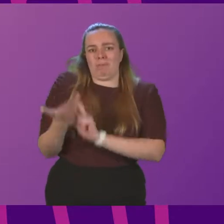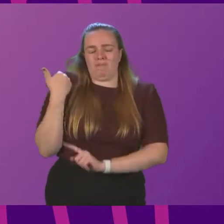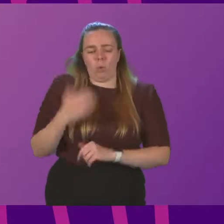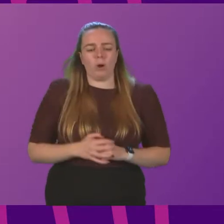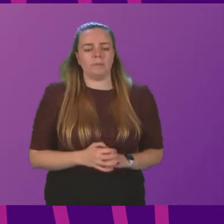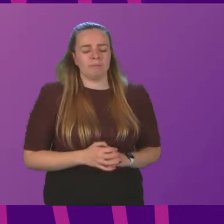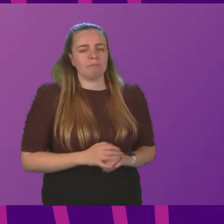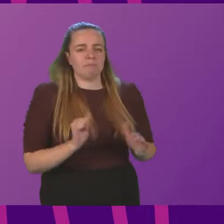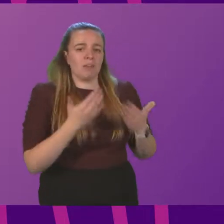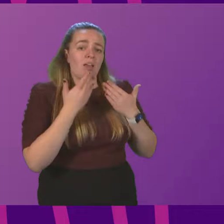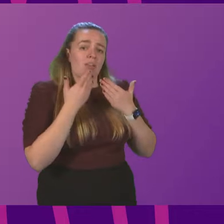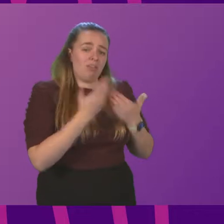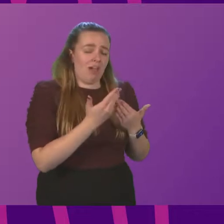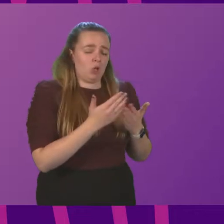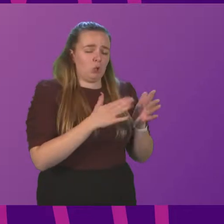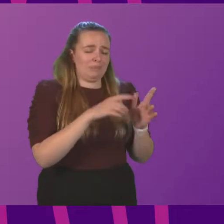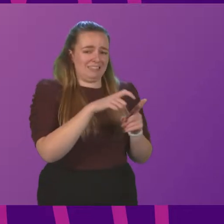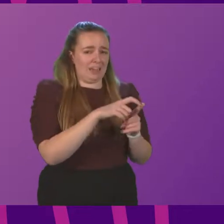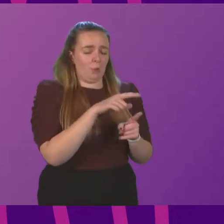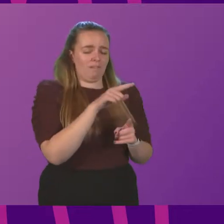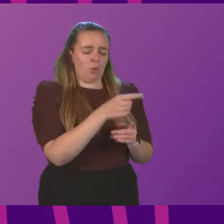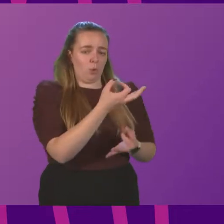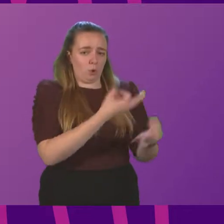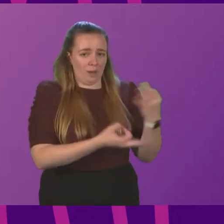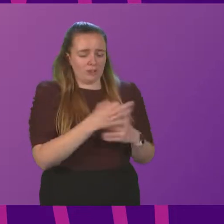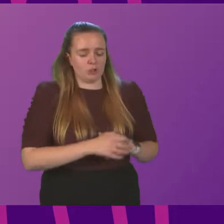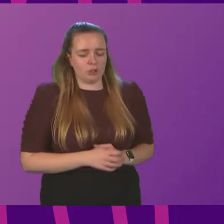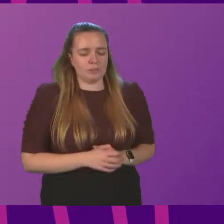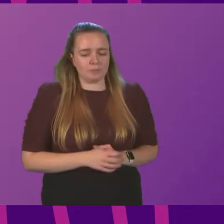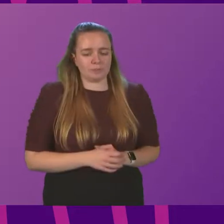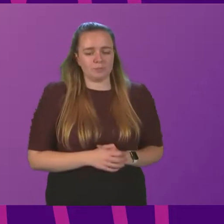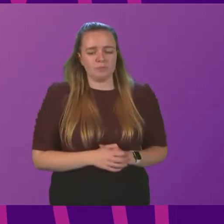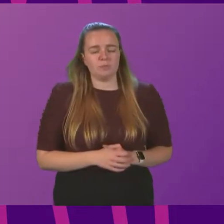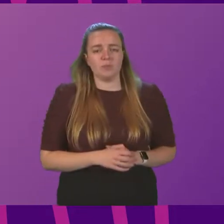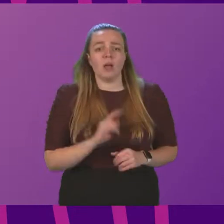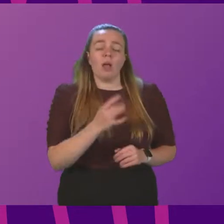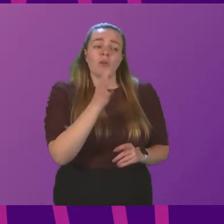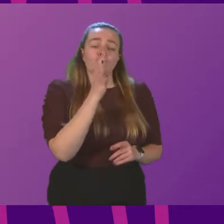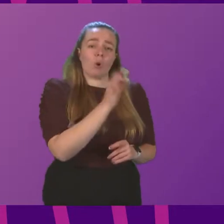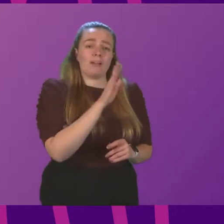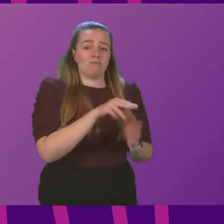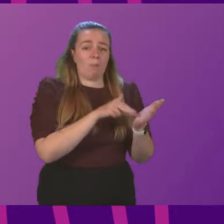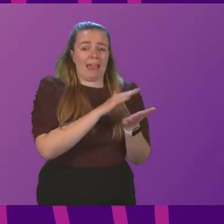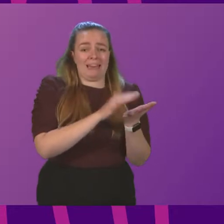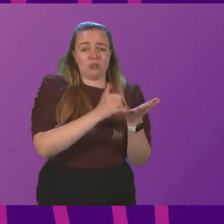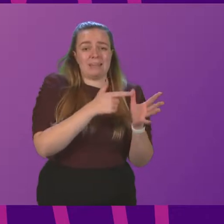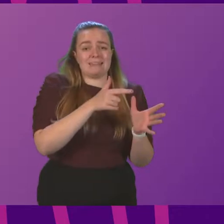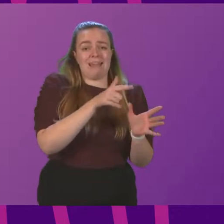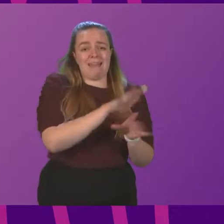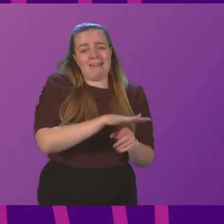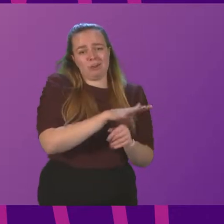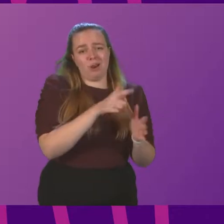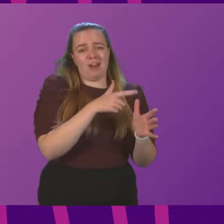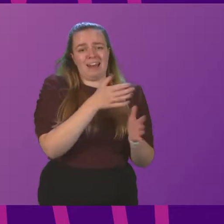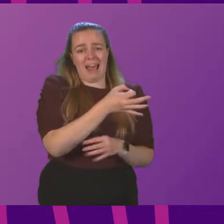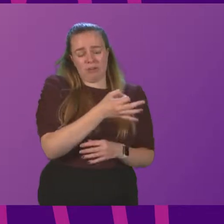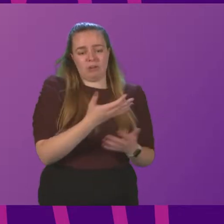As Sharon Dowey probably knows, the request from NHS Ayrshire and Arran is now with